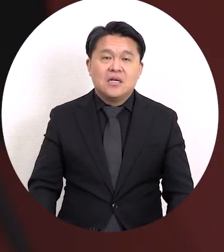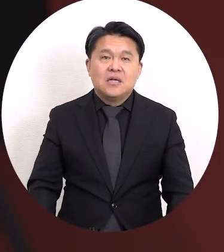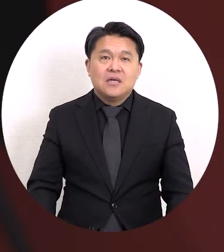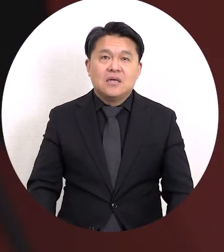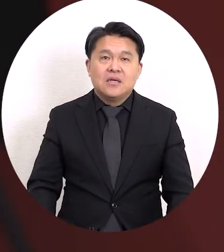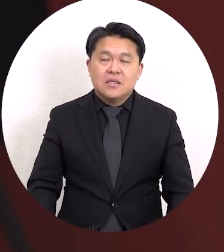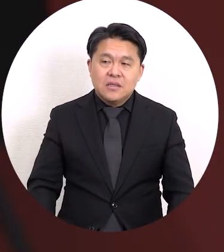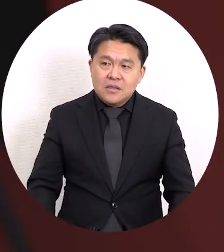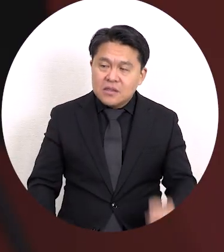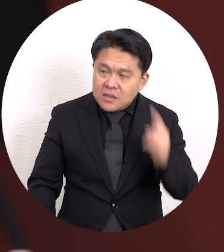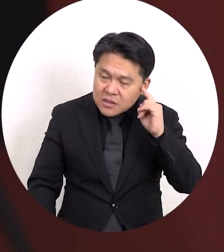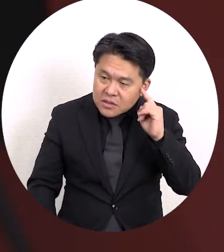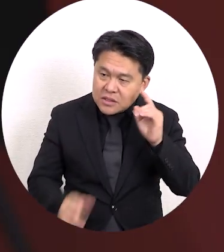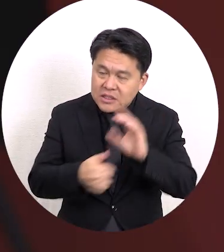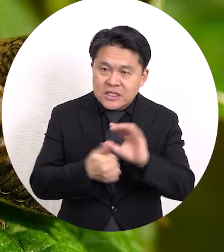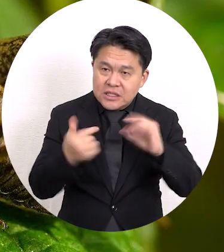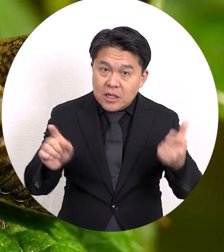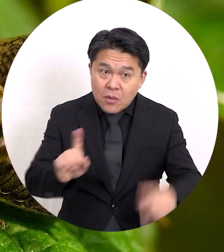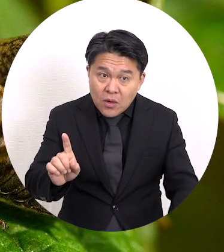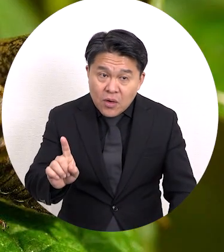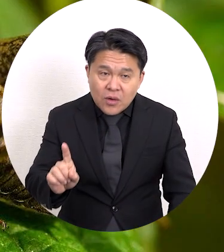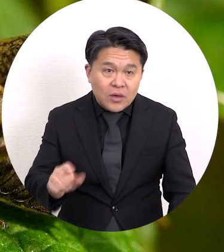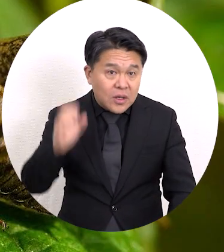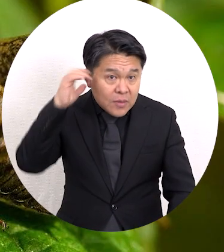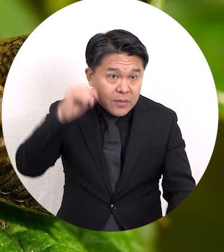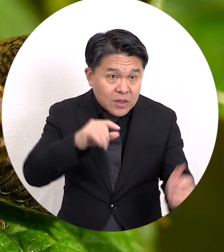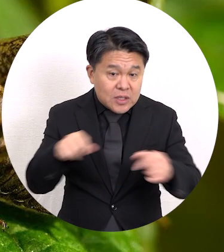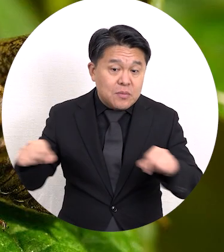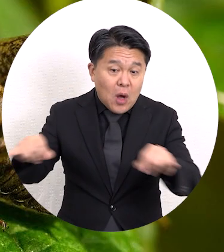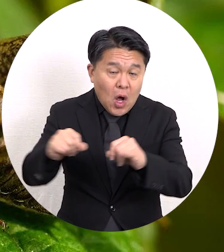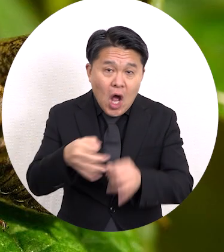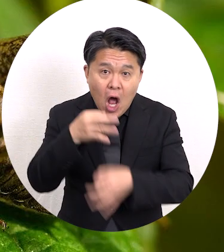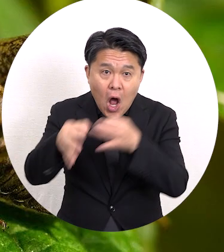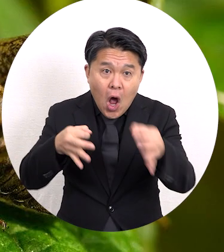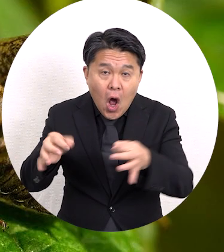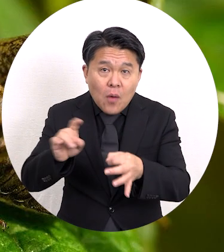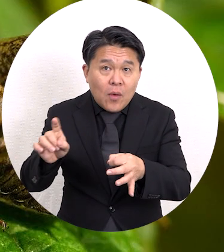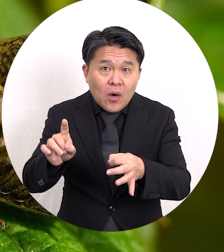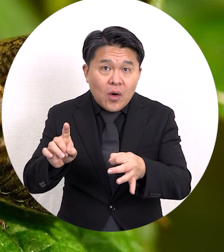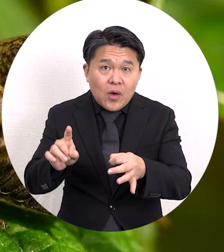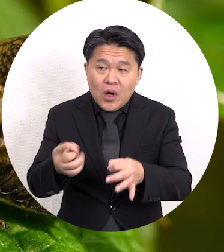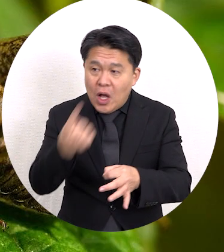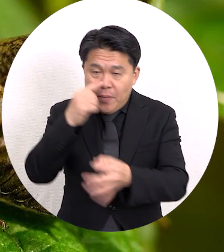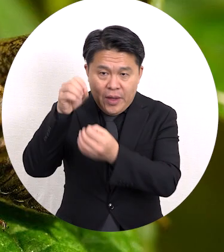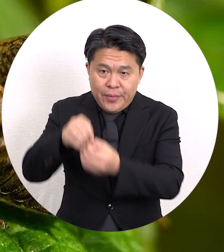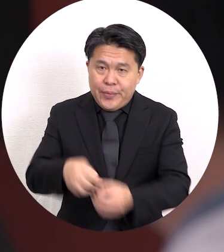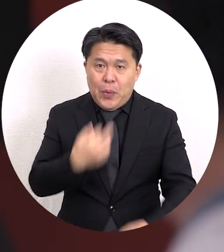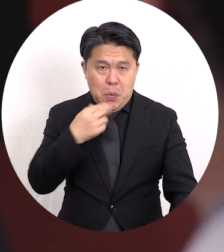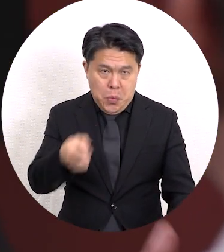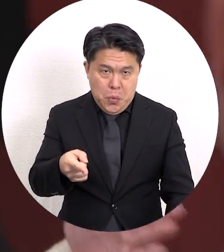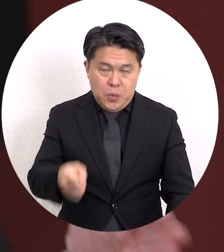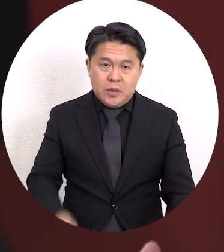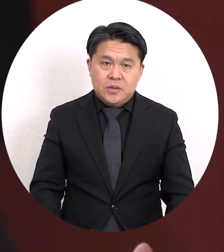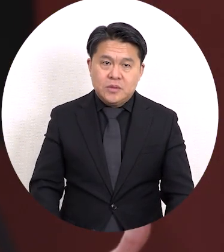The difference is that, as far as we know, cicadas and similar creatures do not learn their sounds. So, unlike cicadas and crickets,